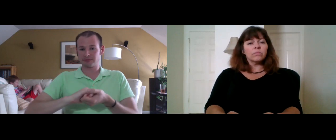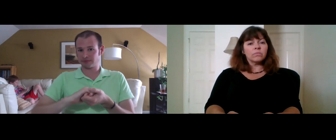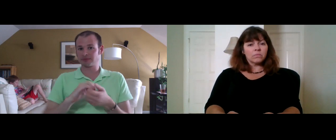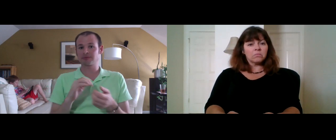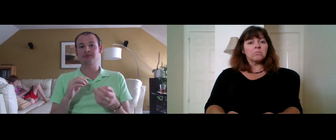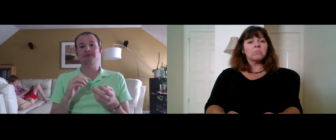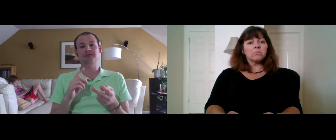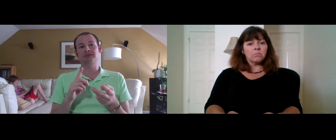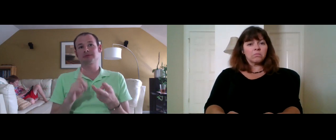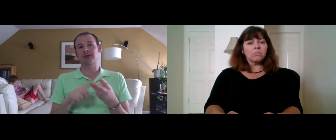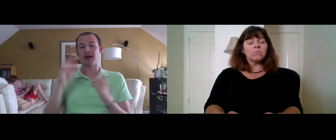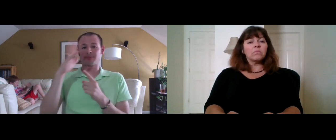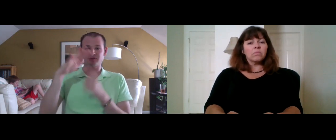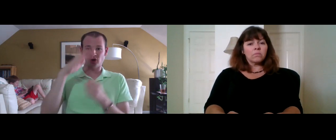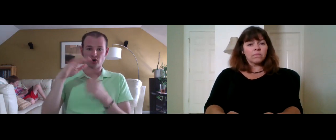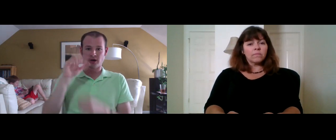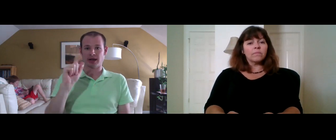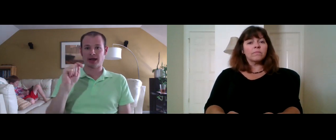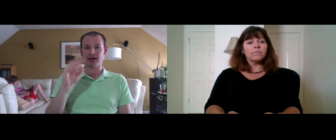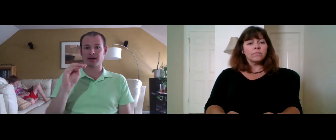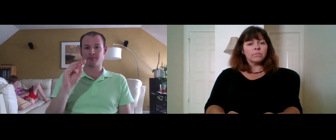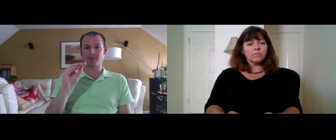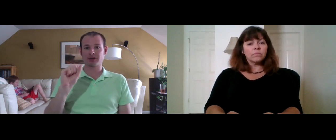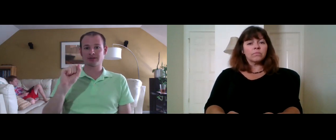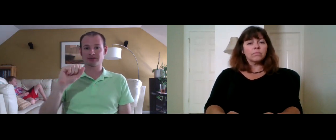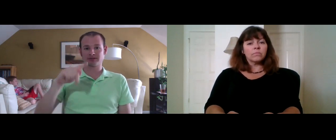Water and soil come hand and hand